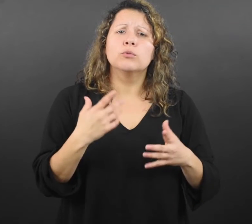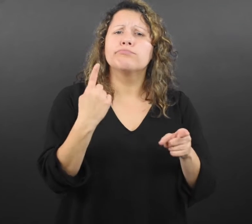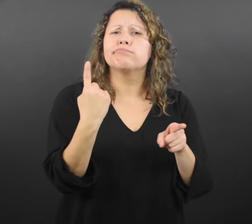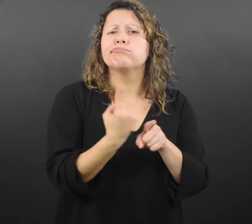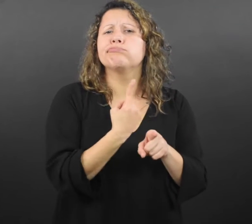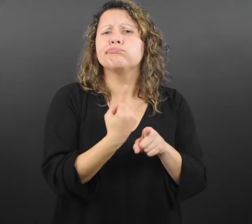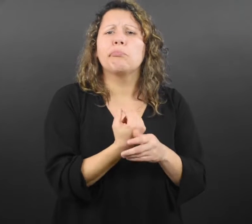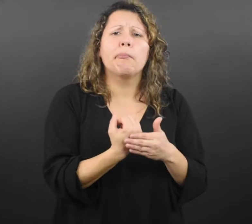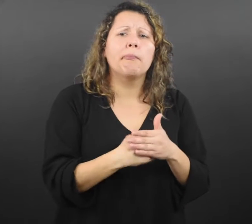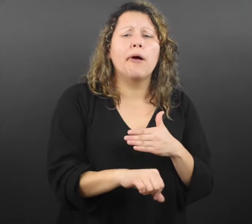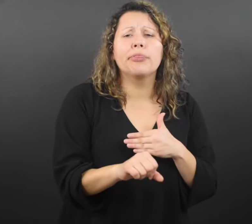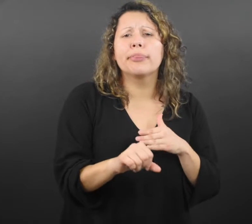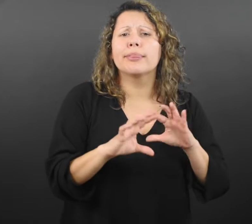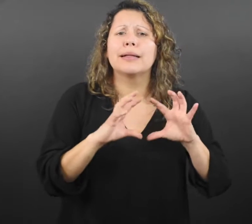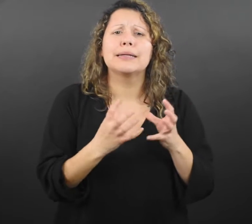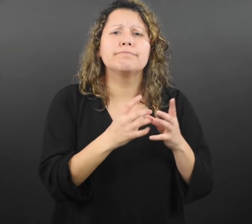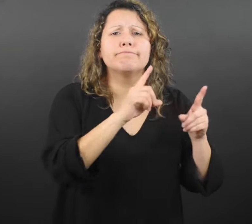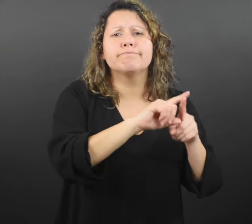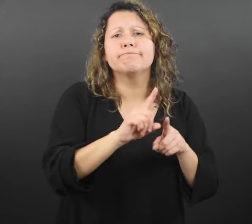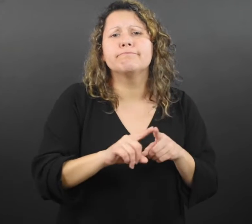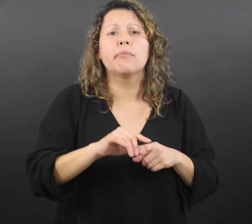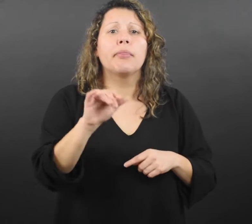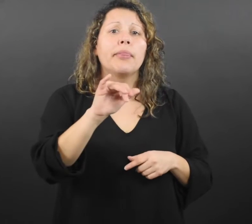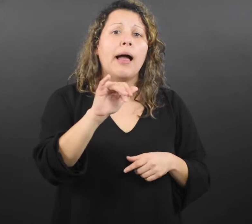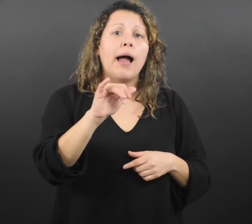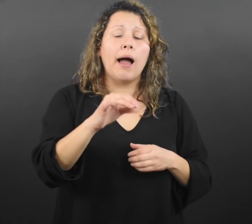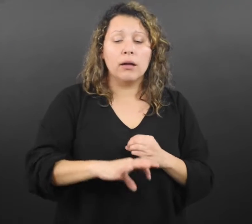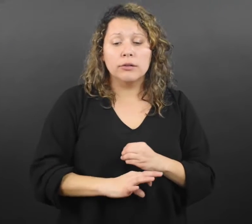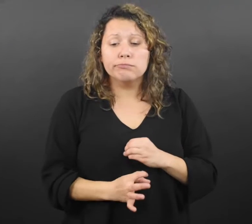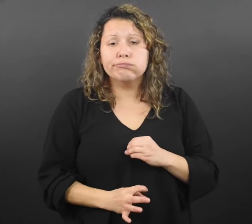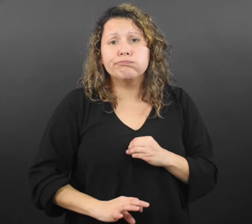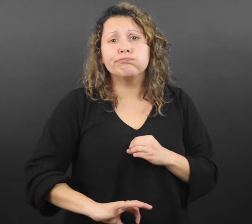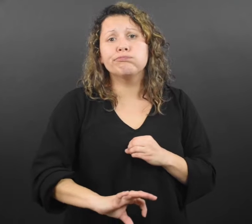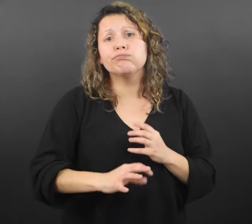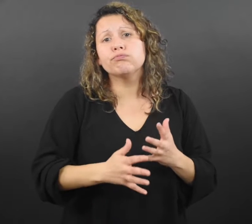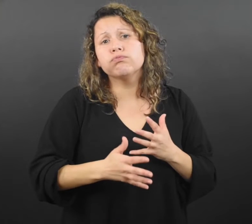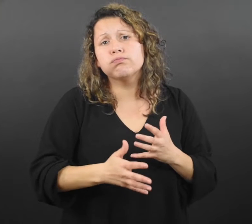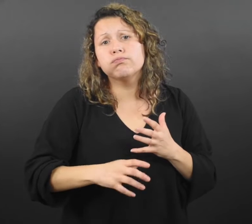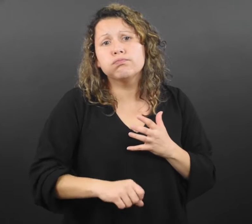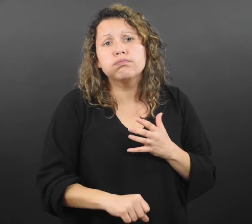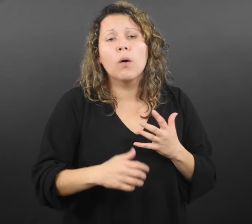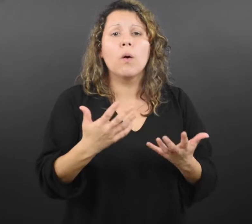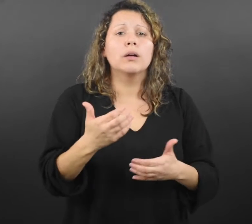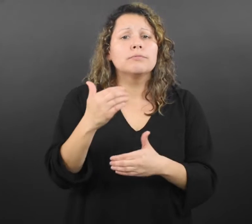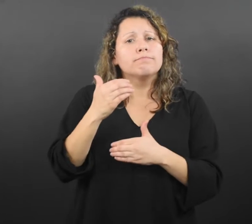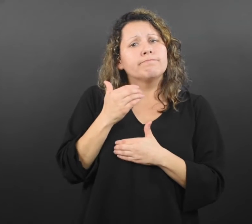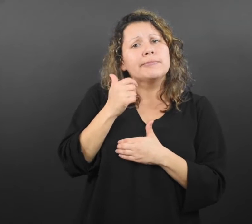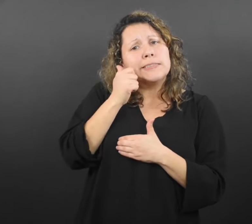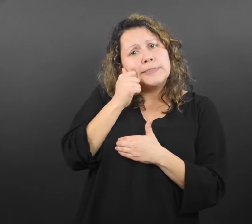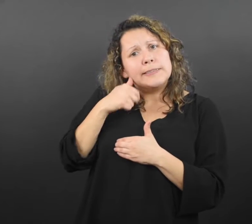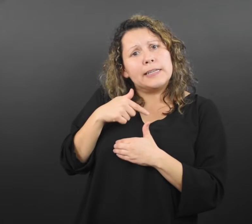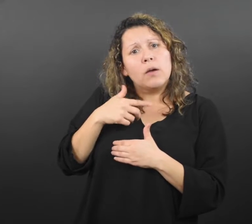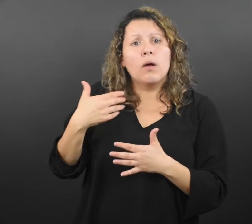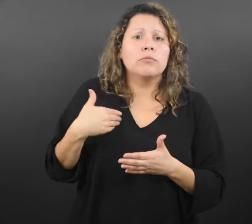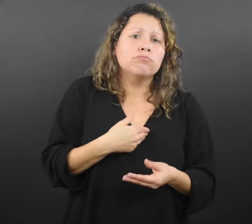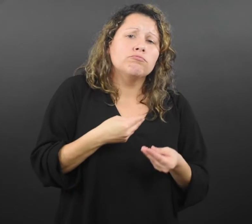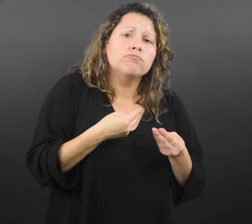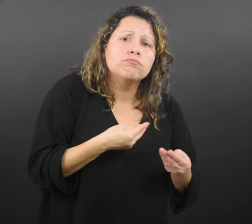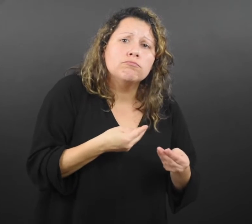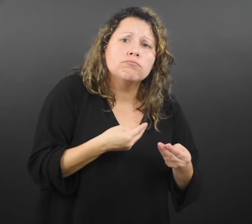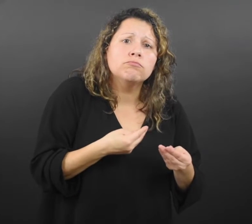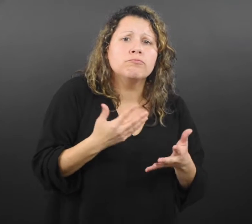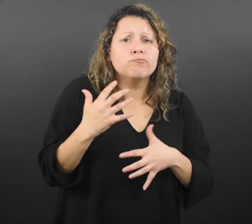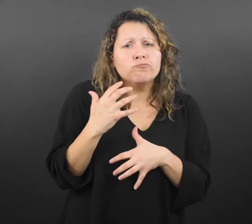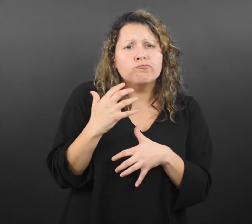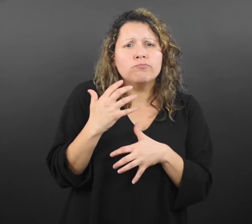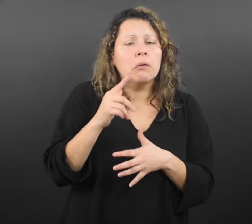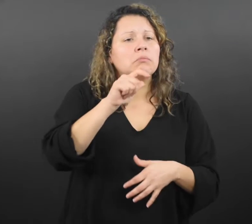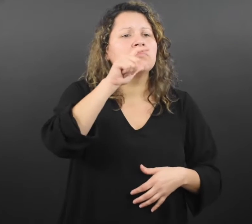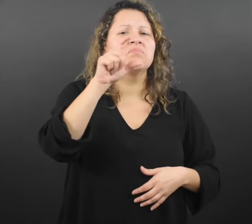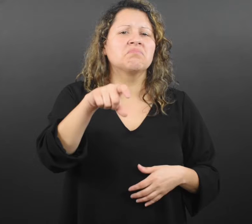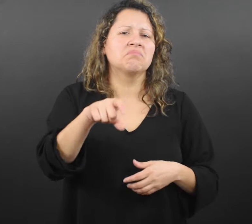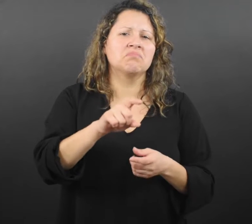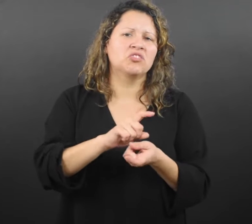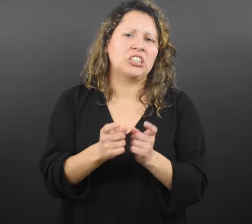birthing practices, such as delayed cord clamping, skin-to-skin care, breastfeeding, and rooming-in,